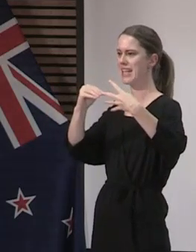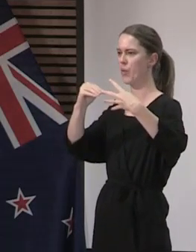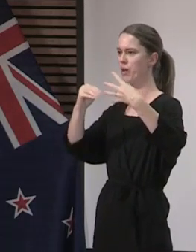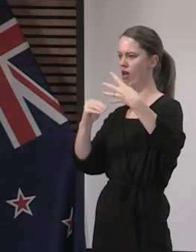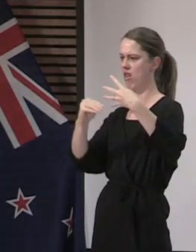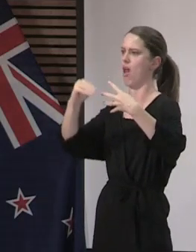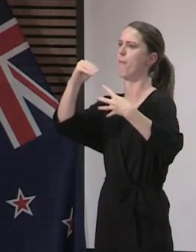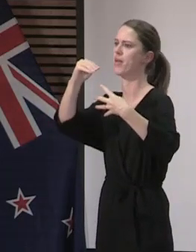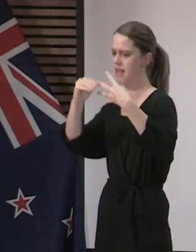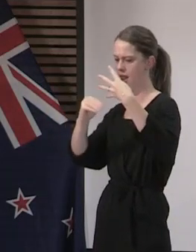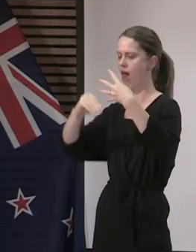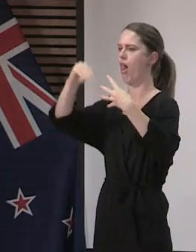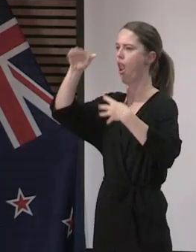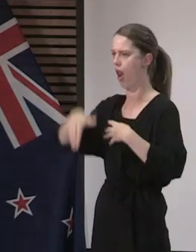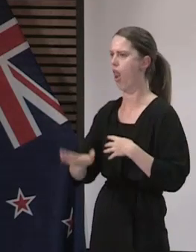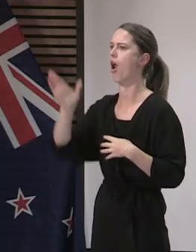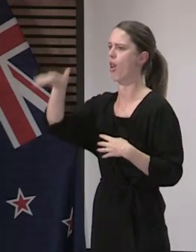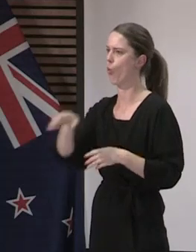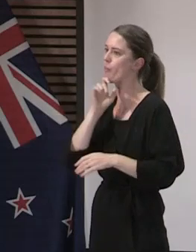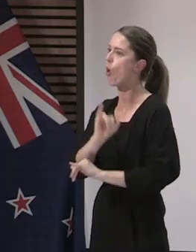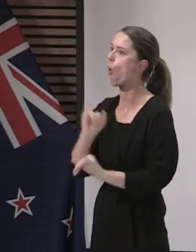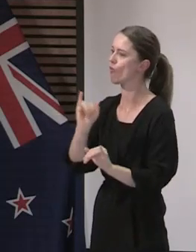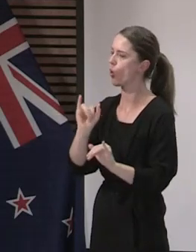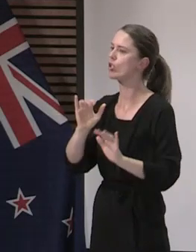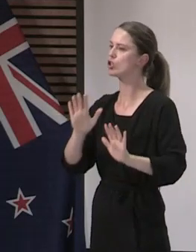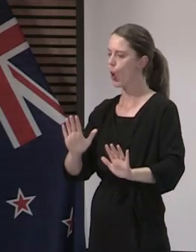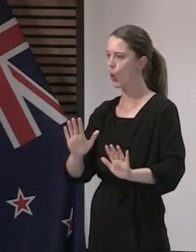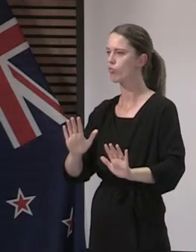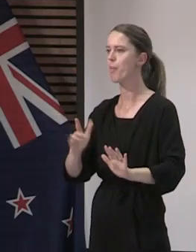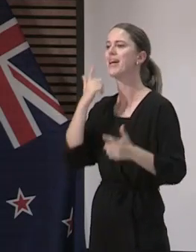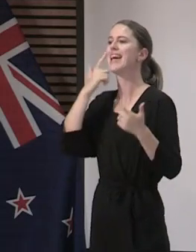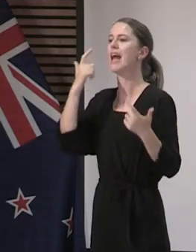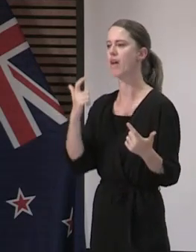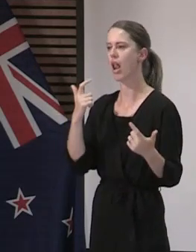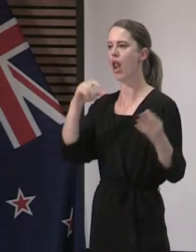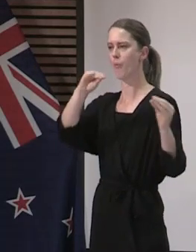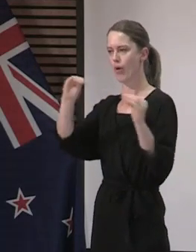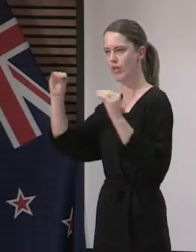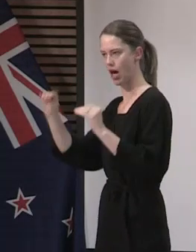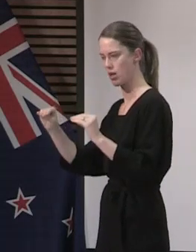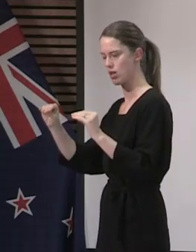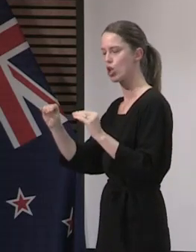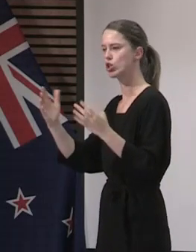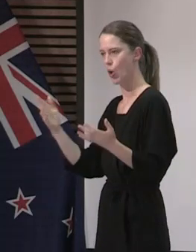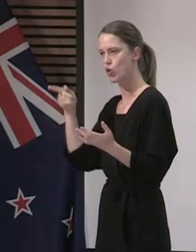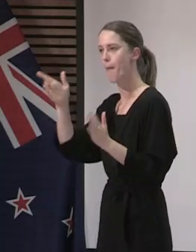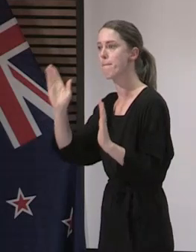can do for our country is to Johansson -- yo-yo between